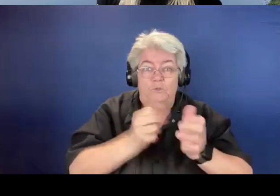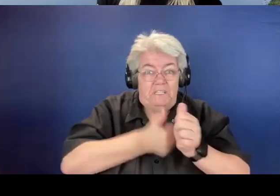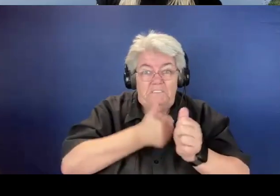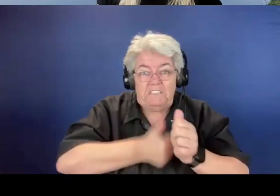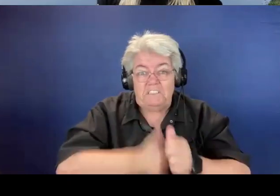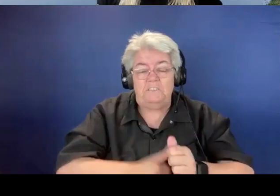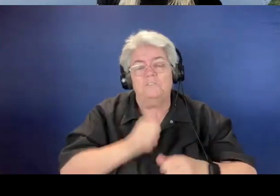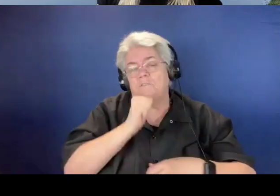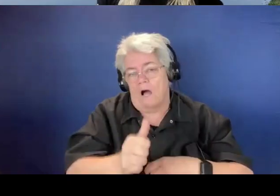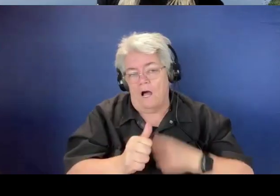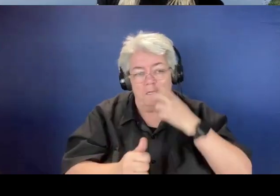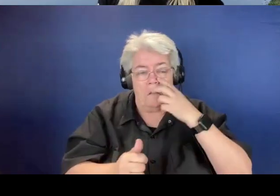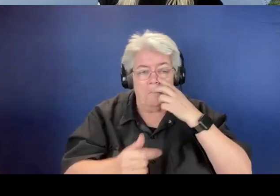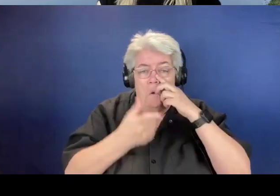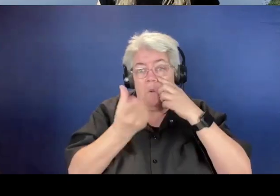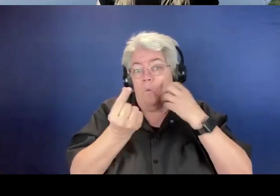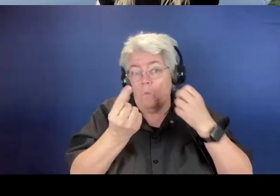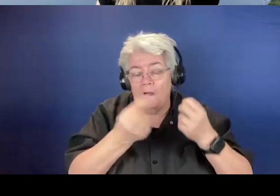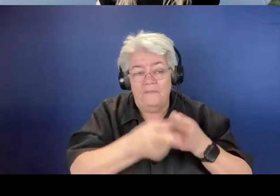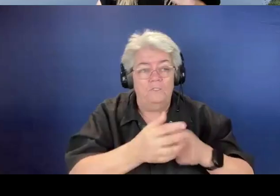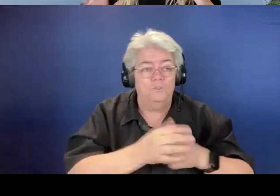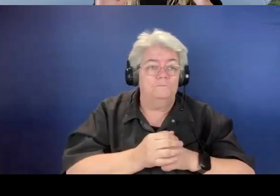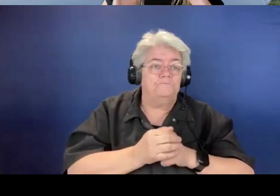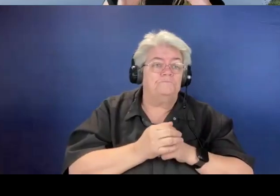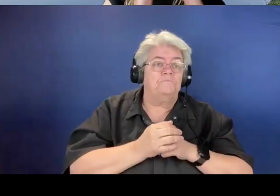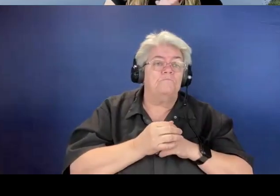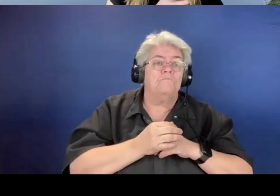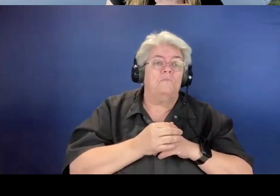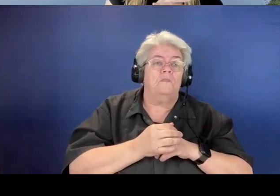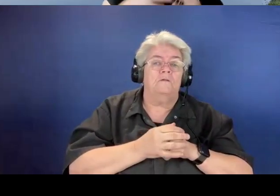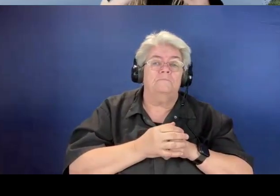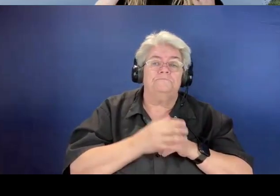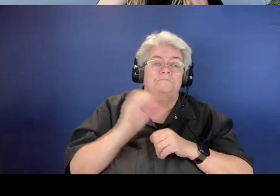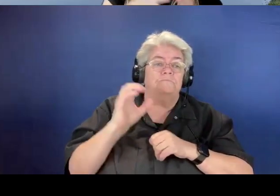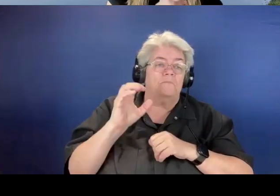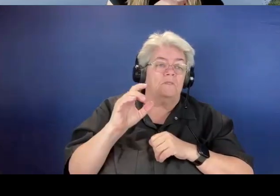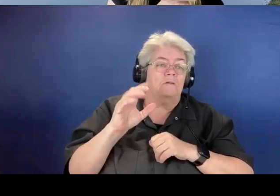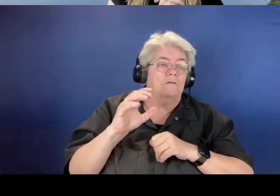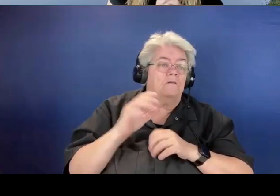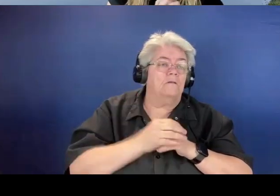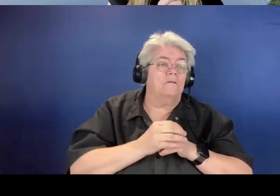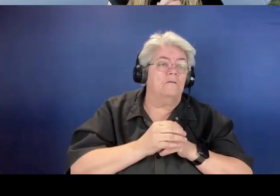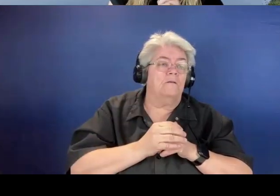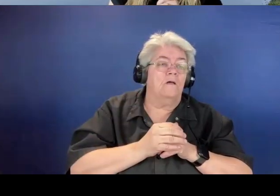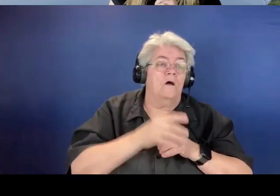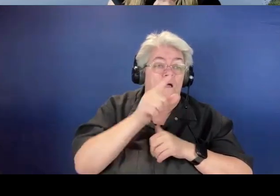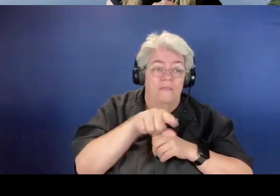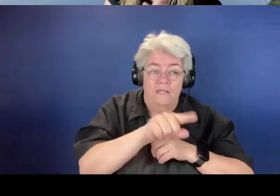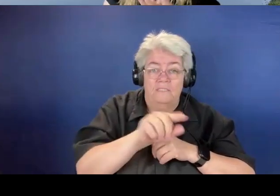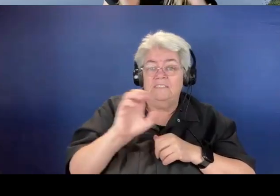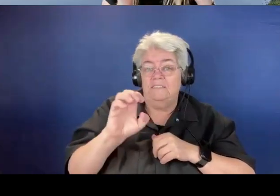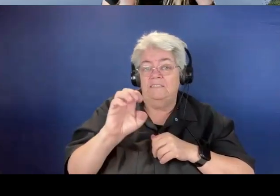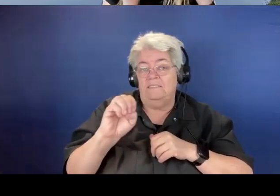example of what they are. We have on this slide or language evaluations.